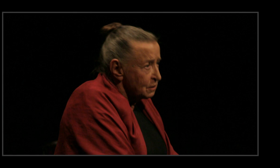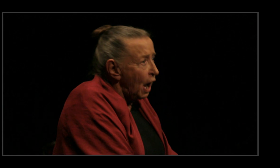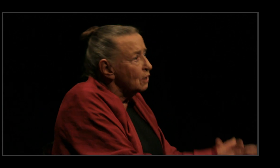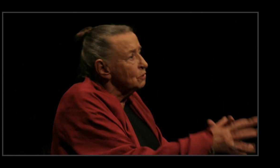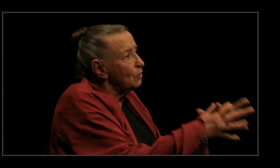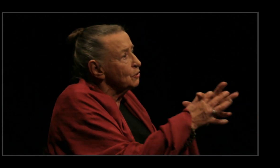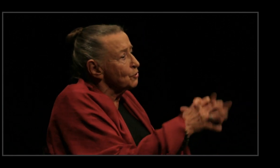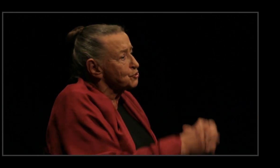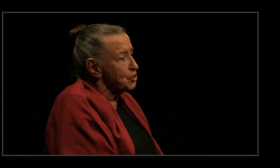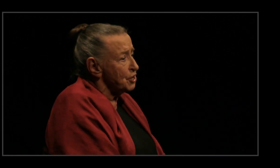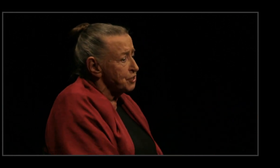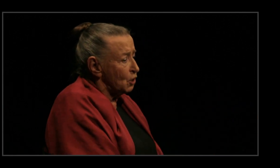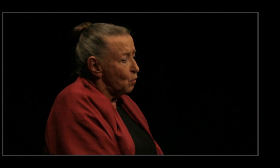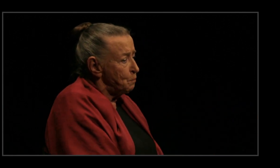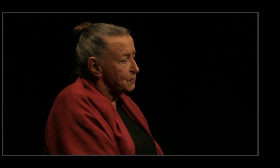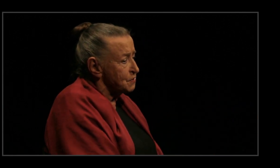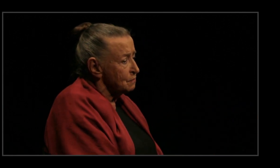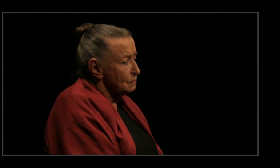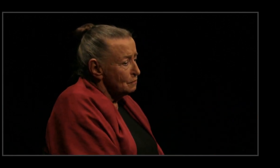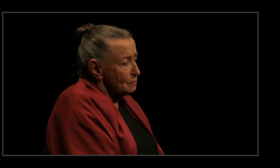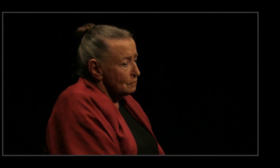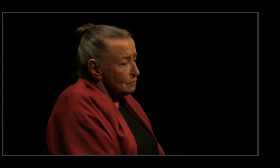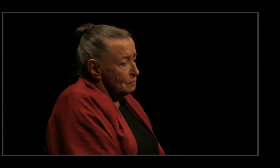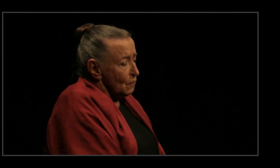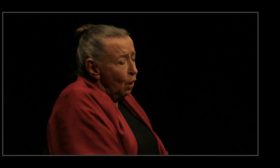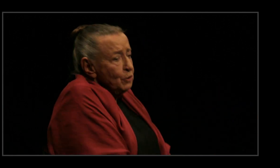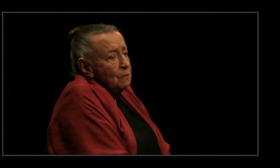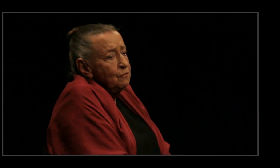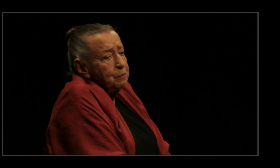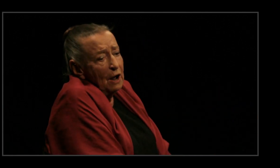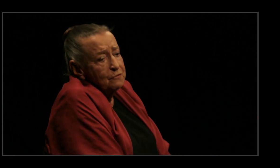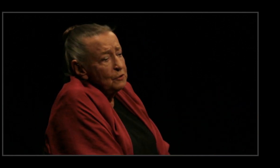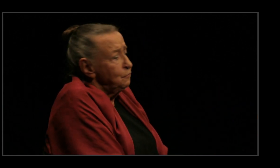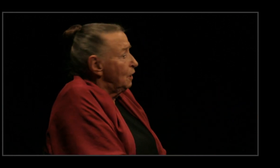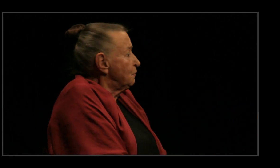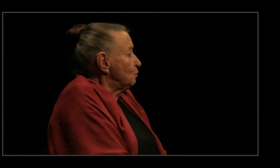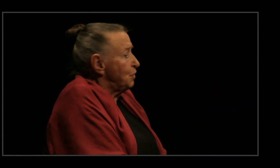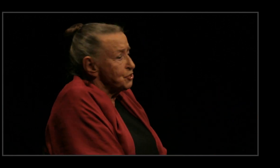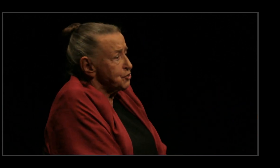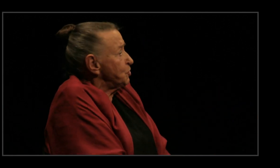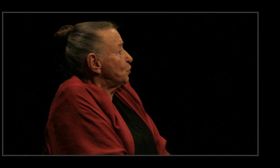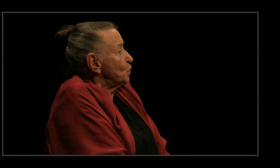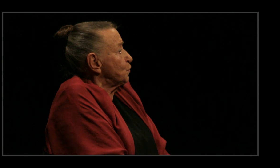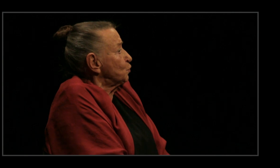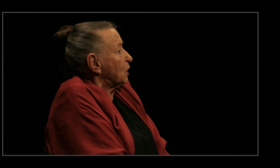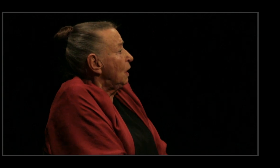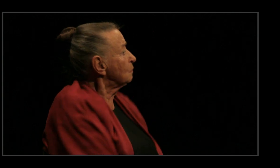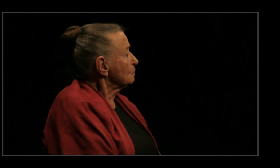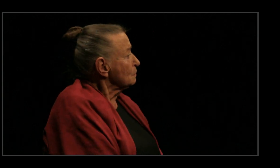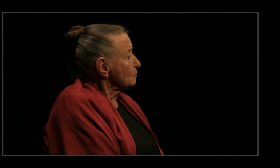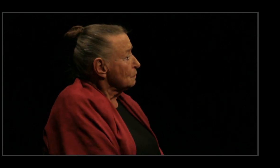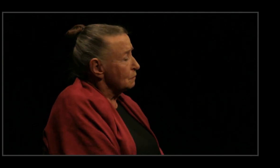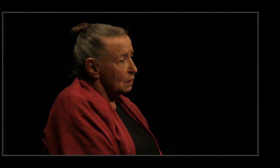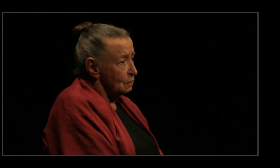You spread your feet like boys do, you stare brazenly left and right like a divorcée!